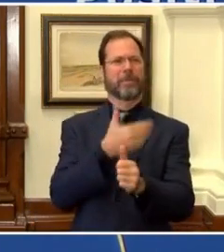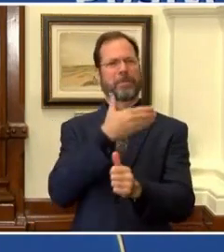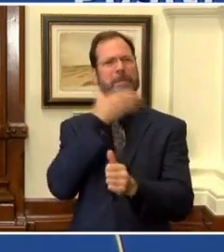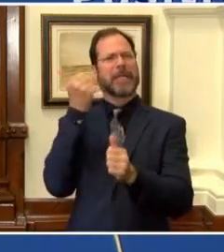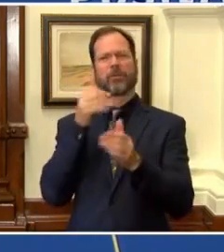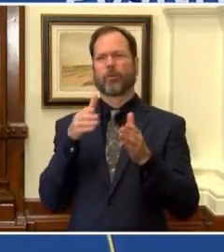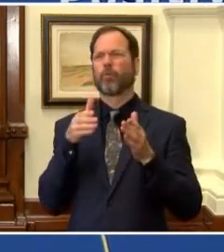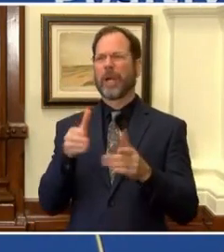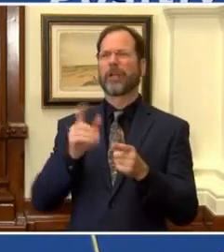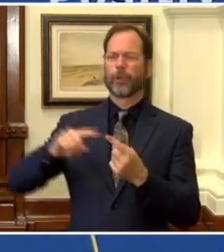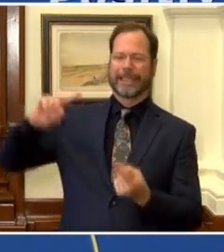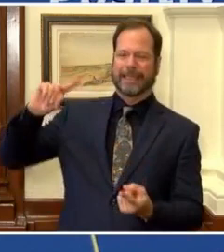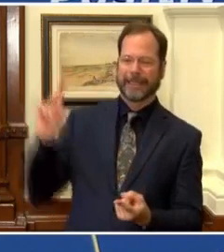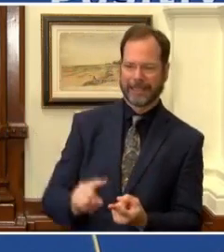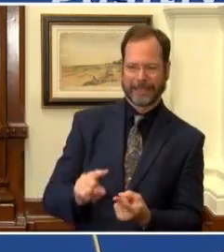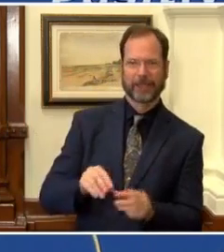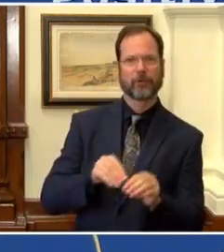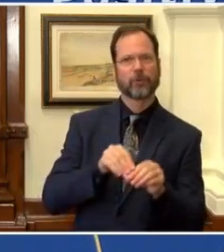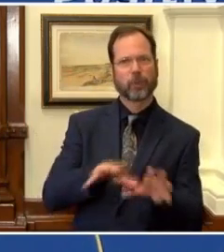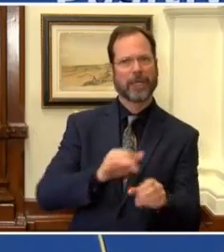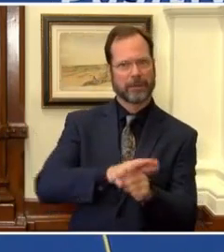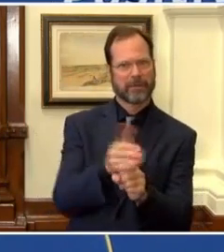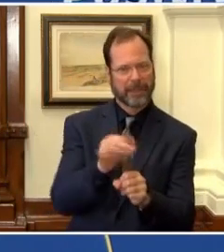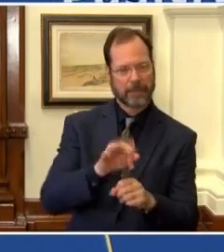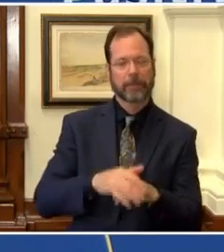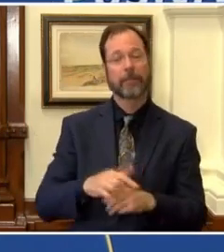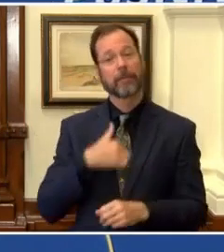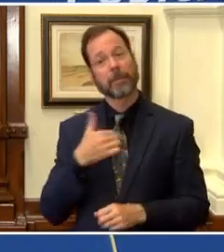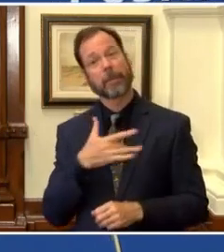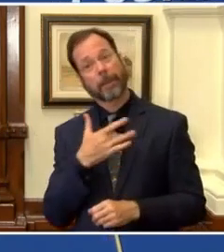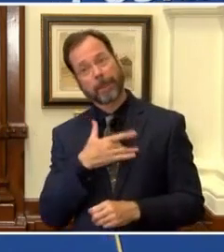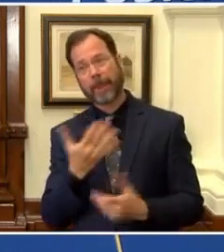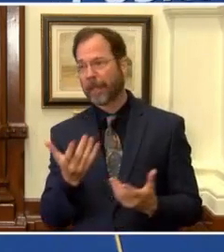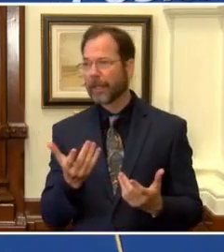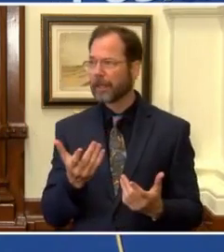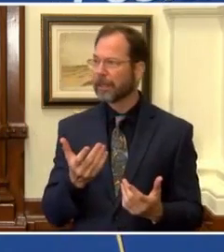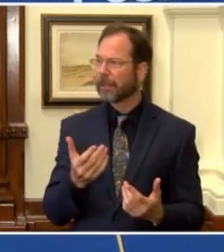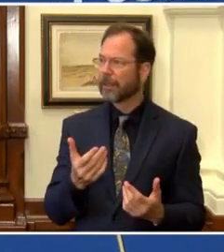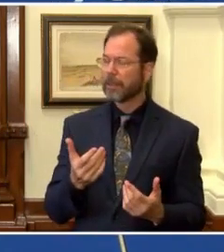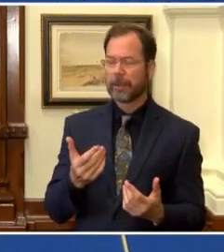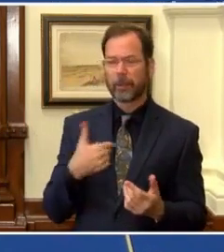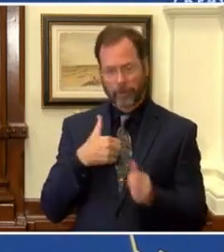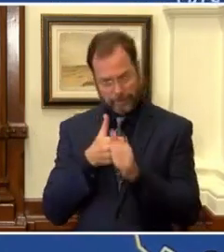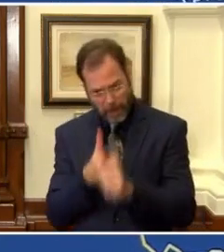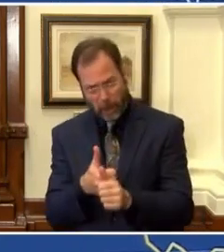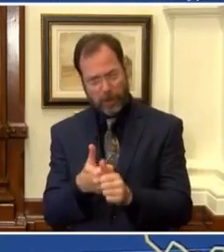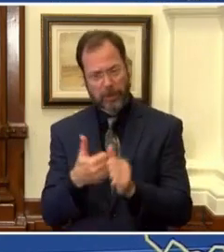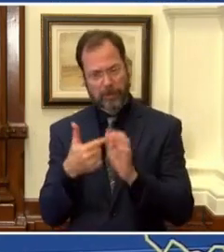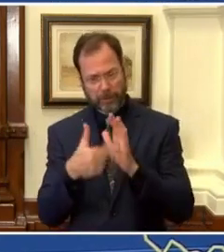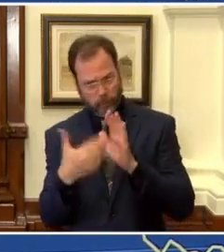NOT FOLLOWING PROTOCOLS THAT HAVE BEEN ESTABLISHED, MAKING SURE EVERYONE IS FOLLOWING THE BEST STANDARDS TO REDUCE THE SPREAD OF COVID-19.